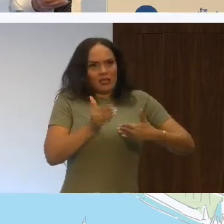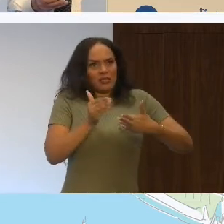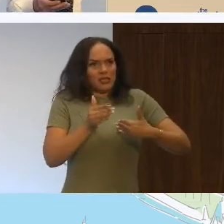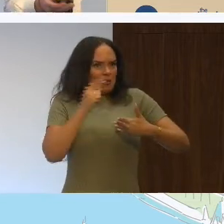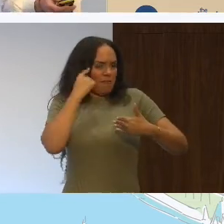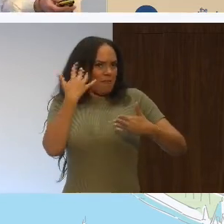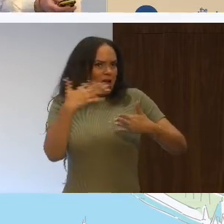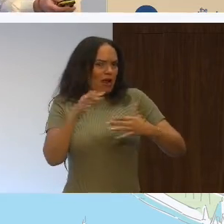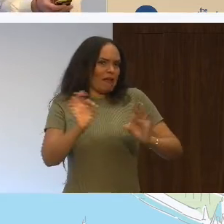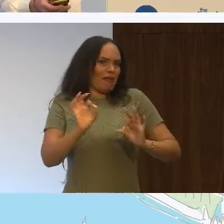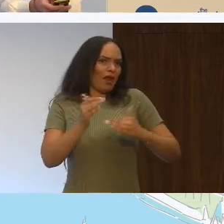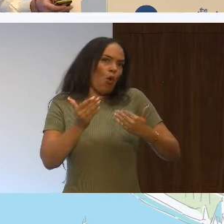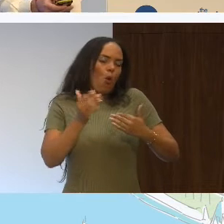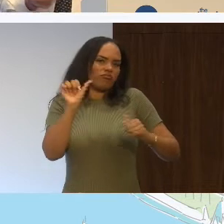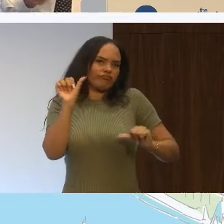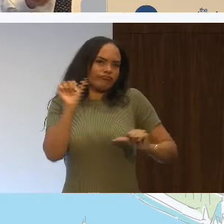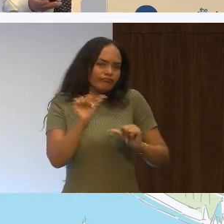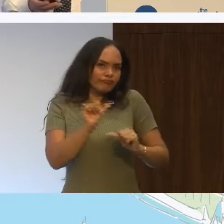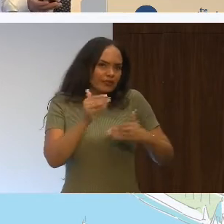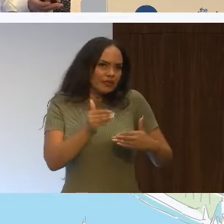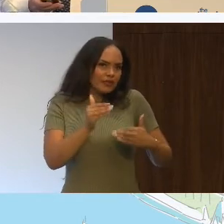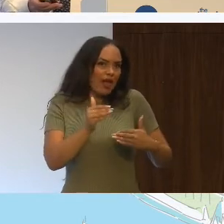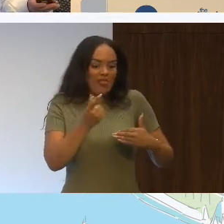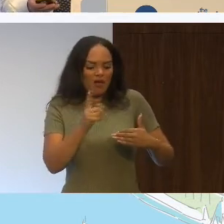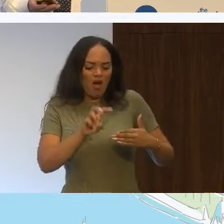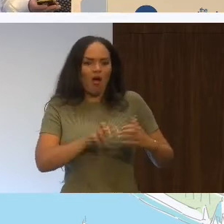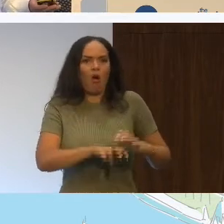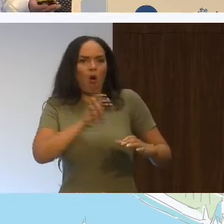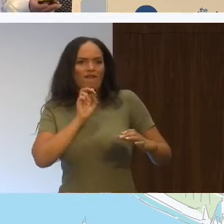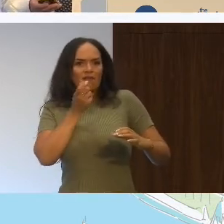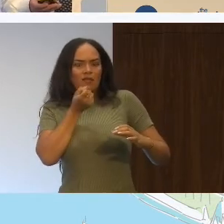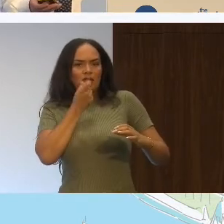And a lot of people that come often and you know, the migraines won't be that.